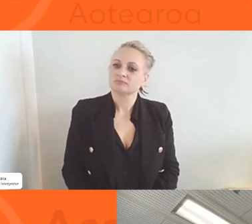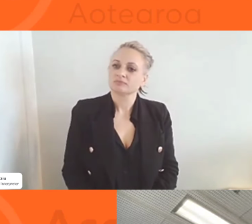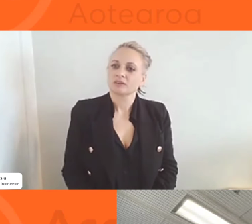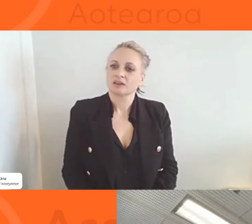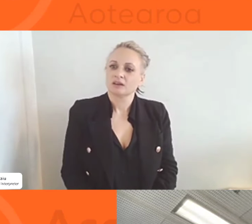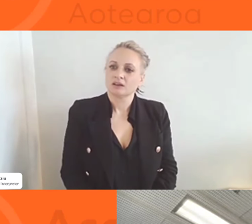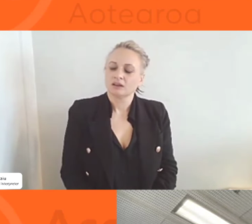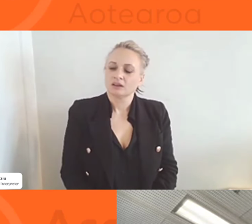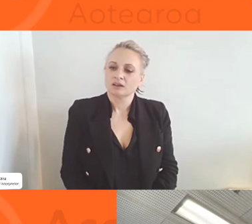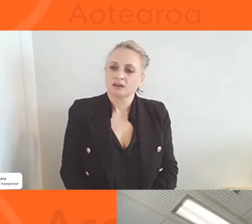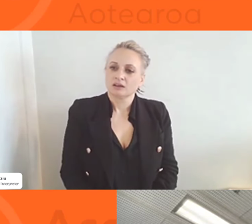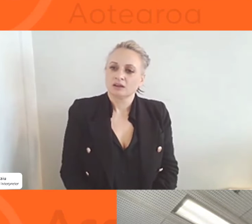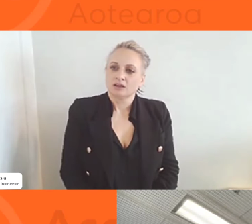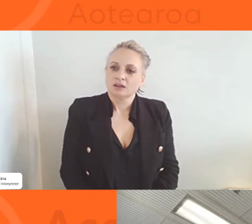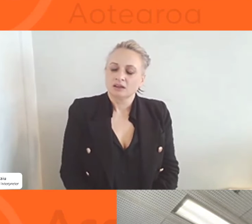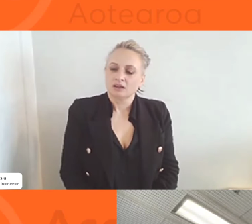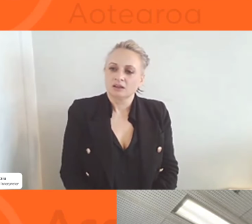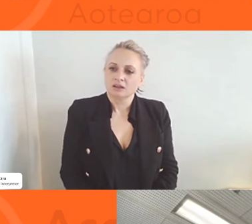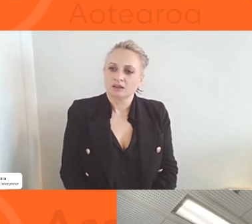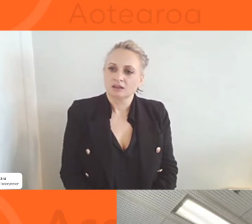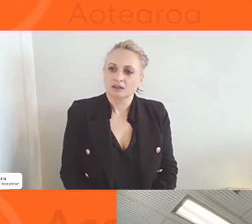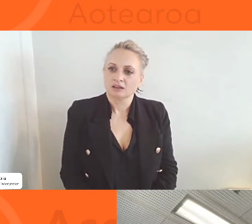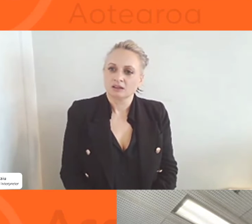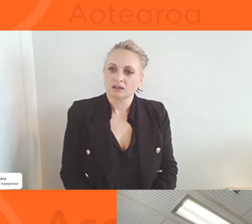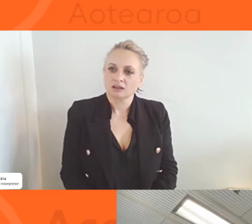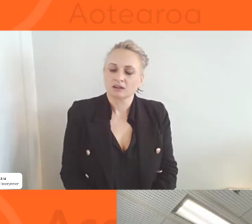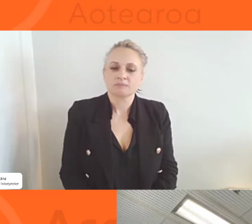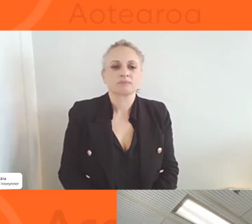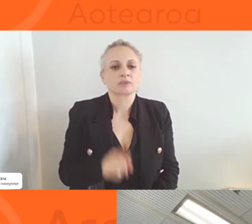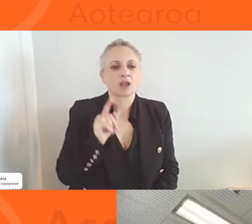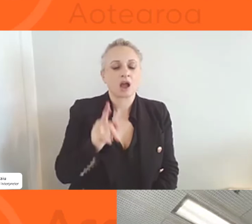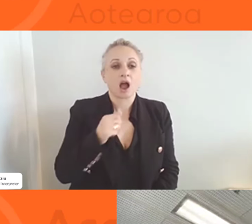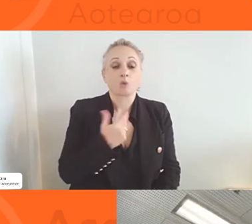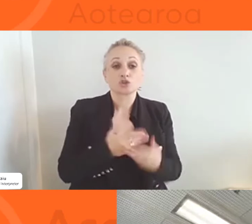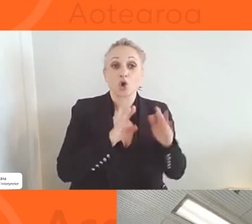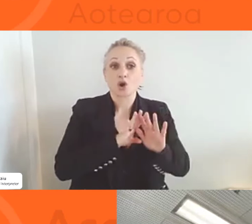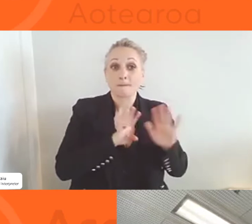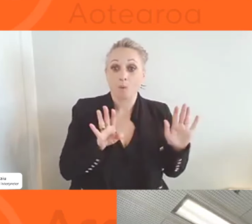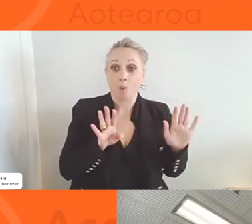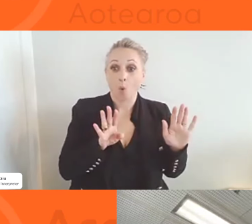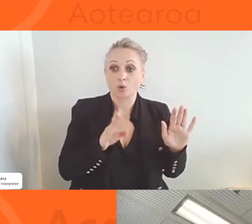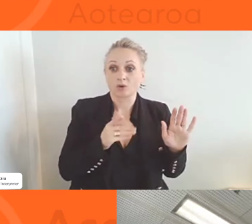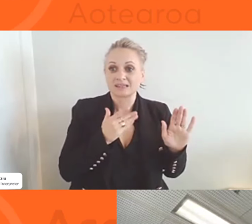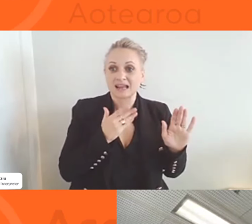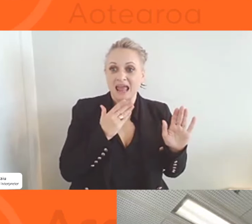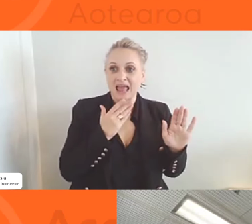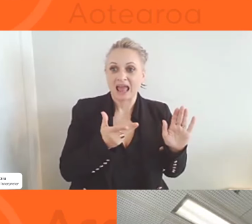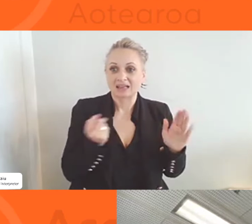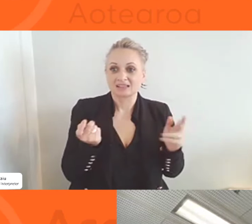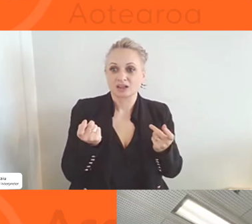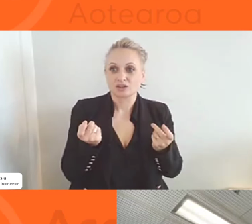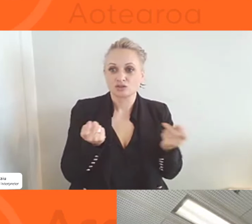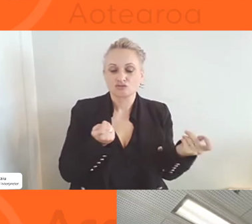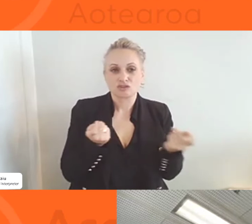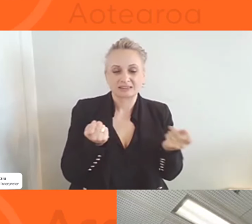Housing New Zealand board briefly as a director, and the architects, I tried and tried and tried to get them to listen, and then at